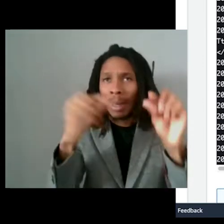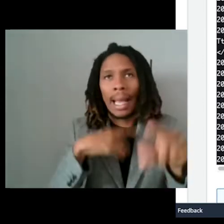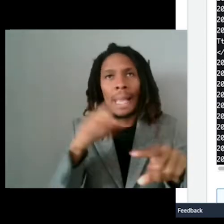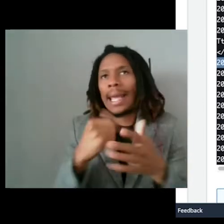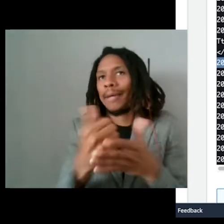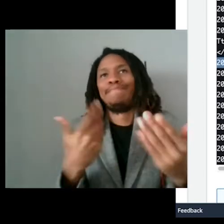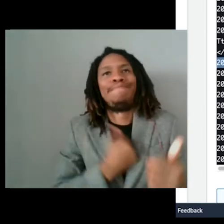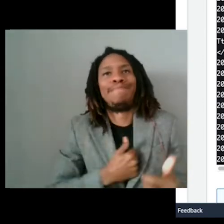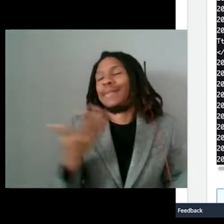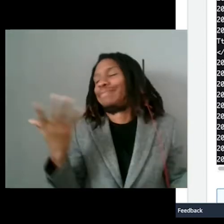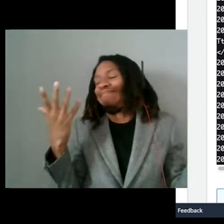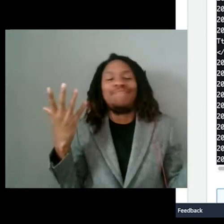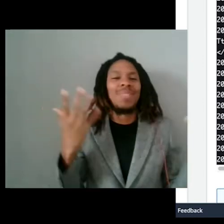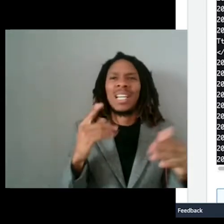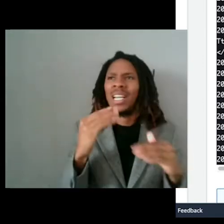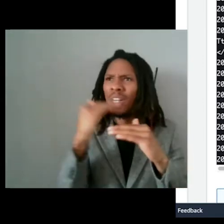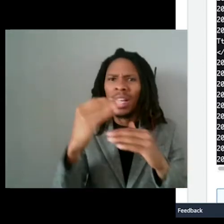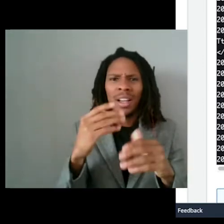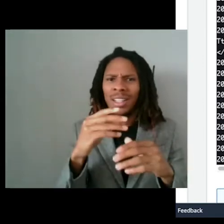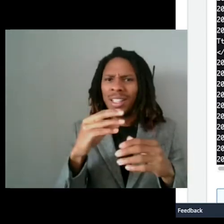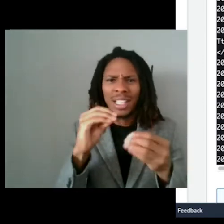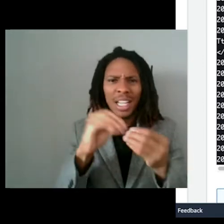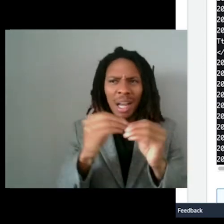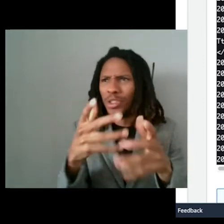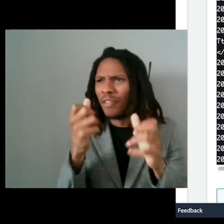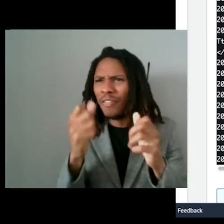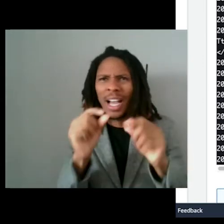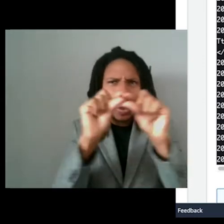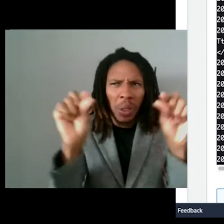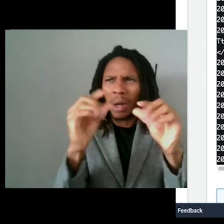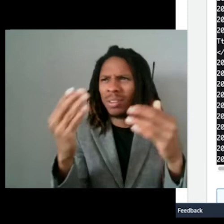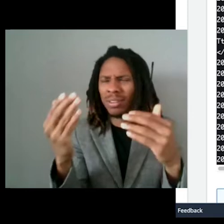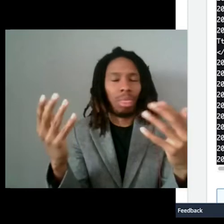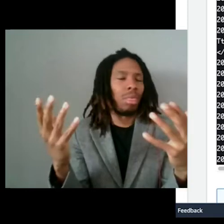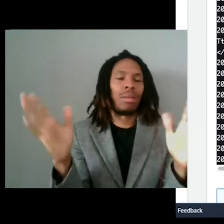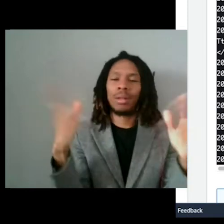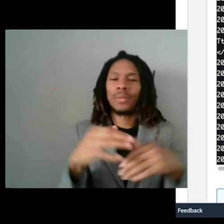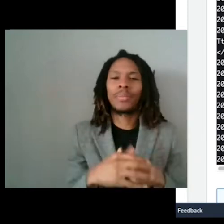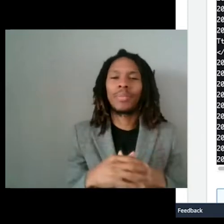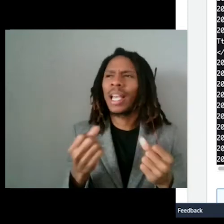Launch is so fast, the numbers are too small. So how many seconds we have there?